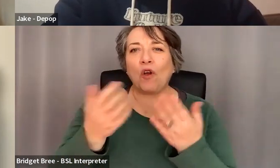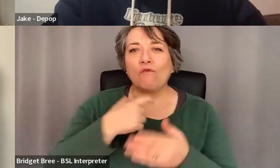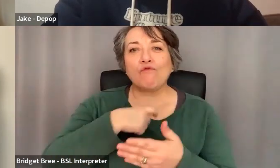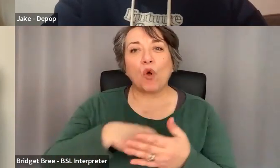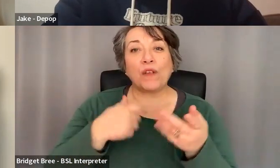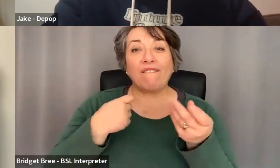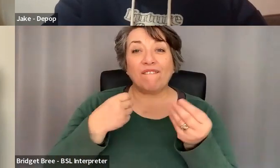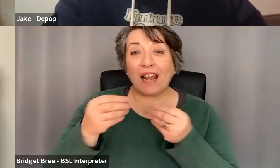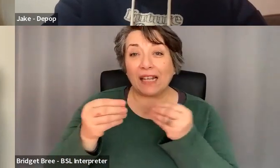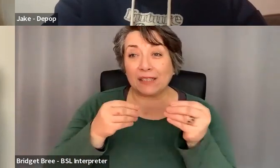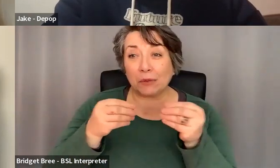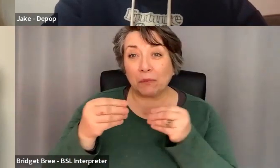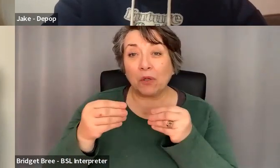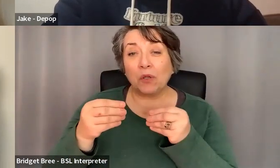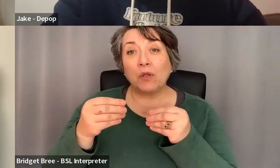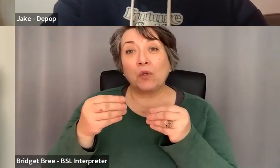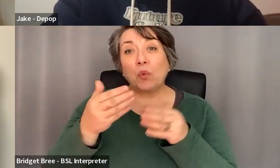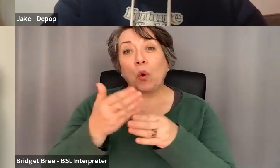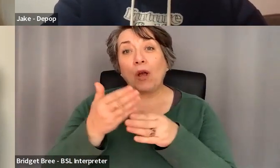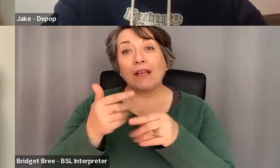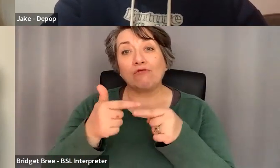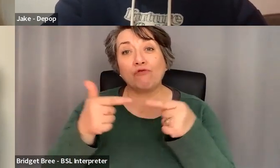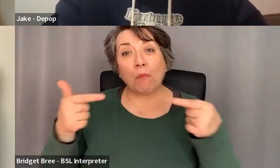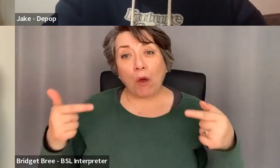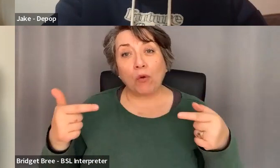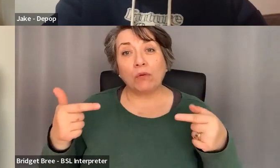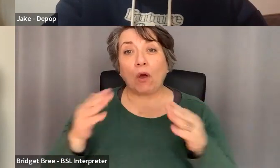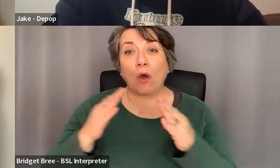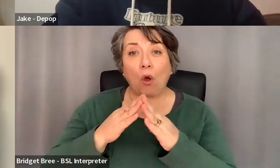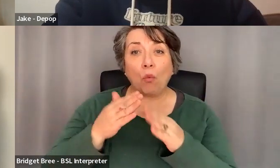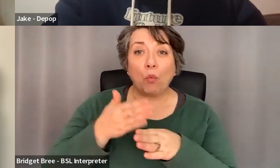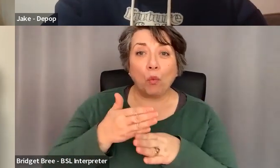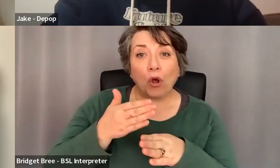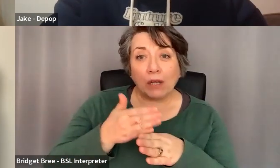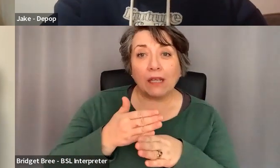You've got the opportunity for remote and and homeworking options as well. have the opportunity for remote and home working options.